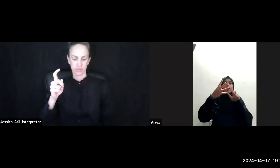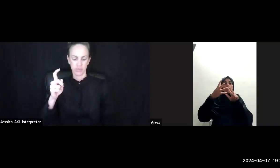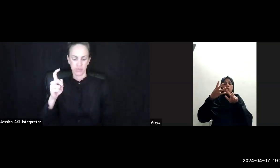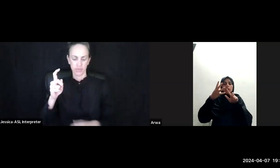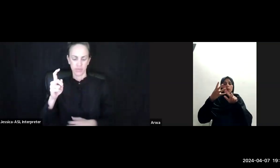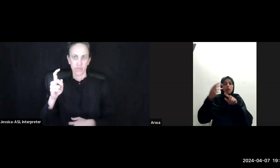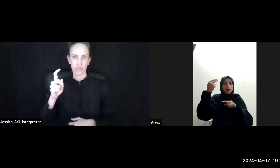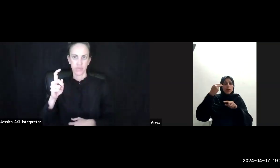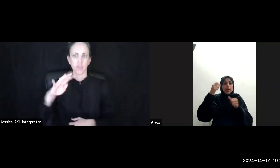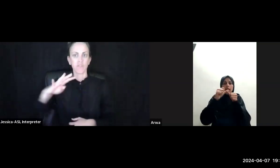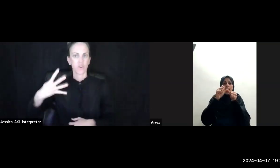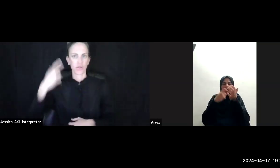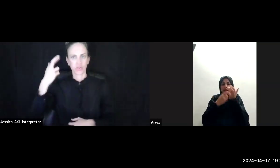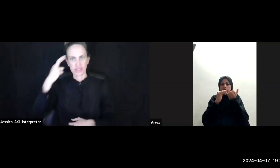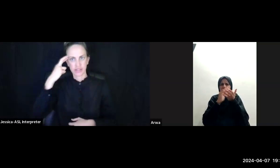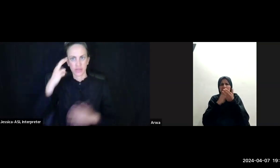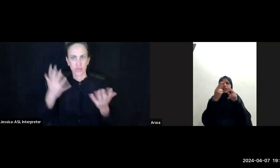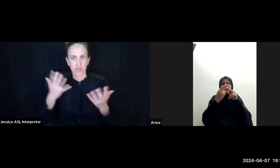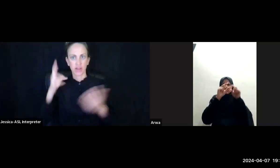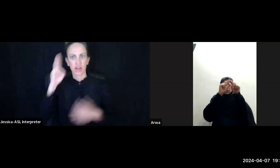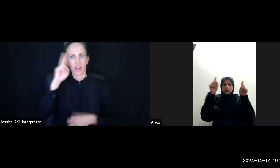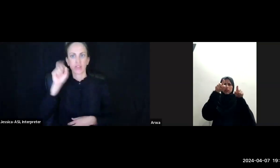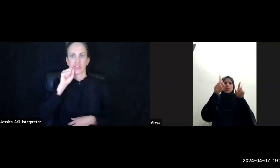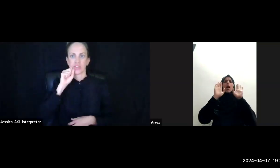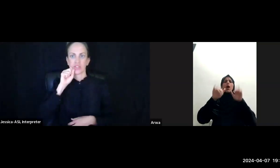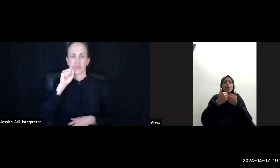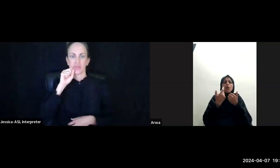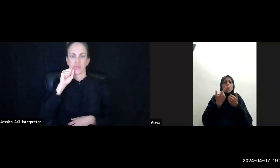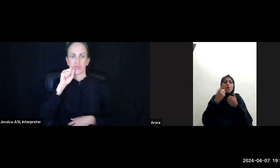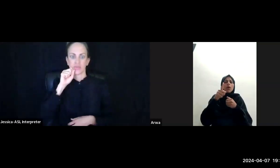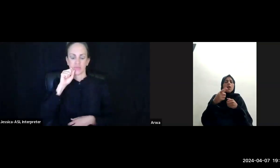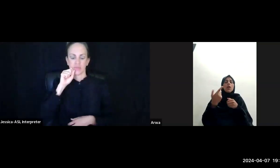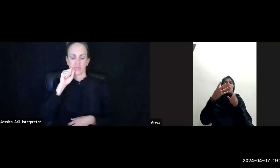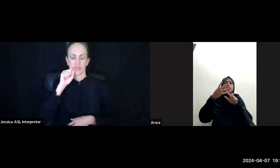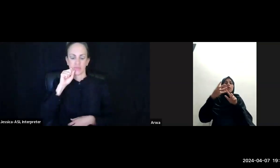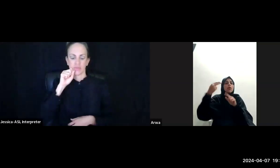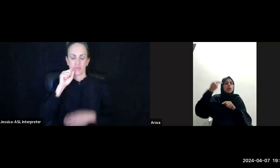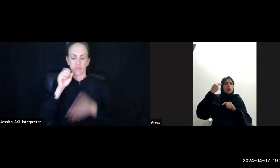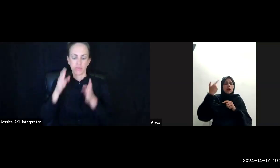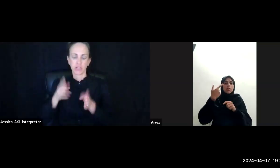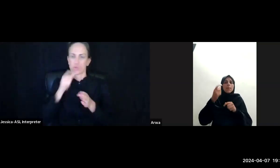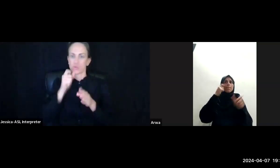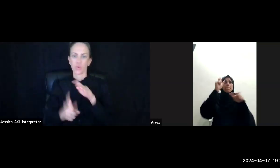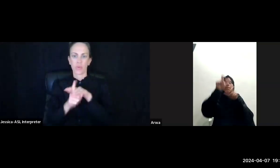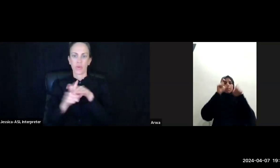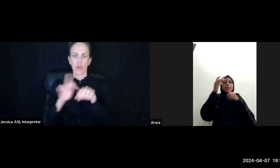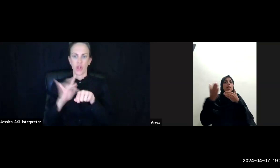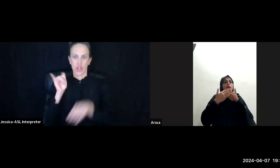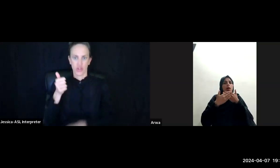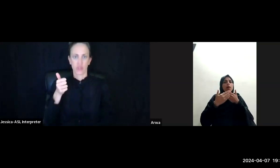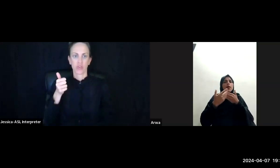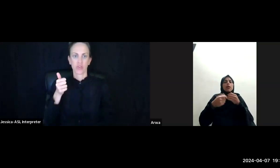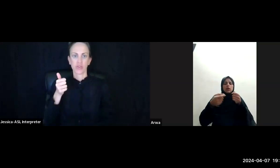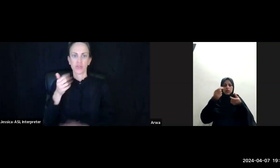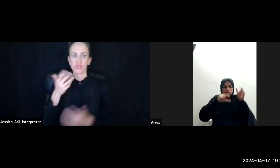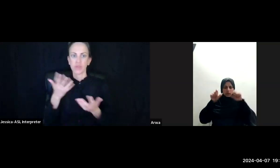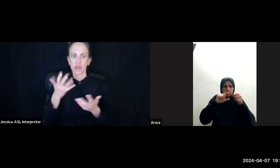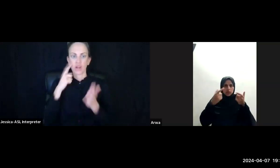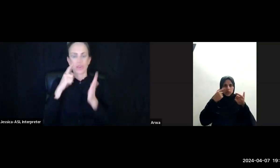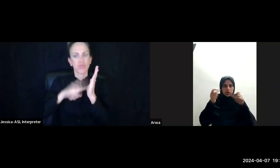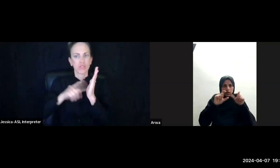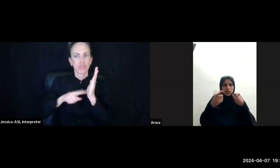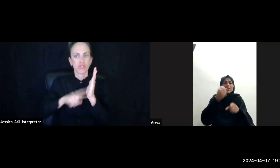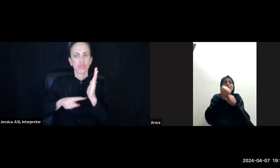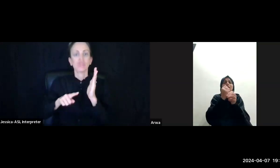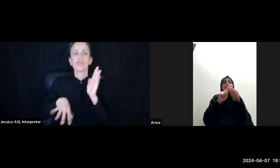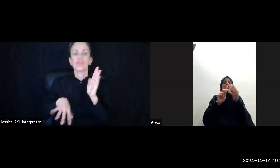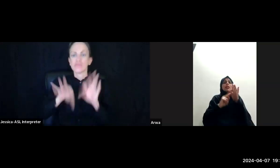syndrome 2A subject I showed earlier. People come to know of research intervention , genetic